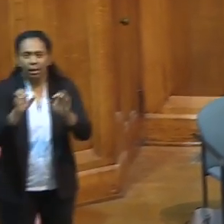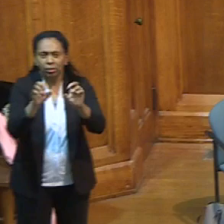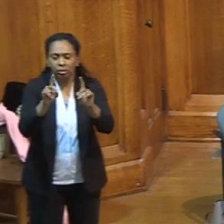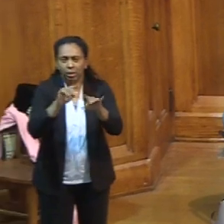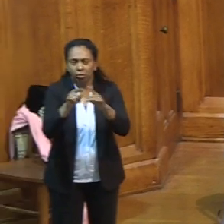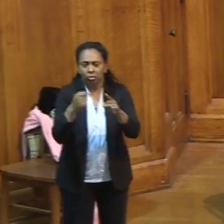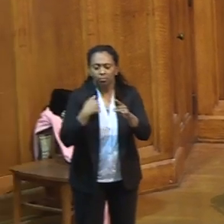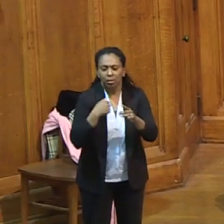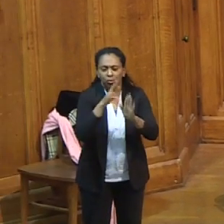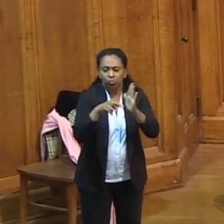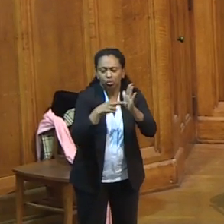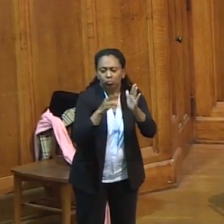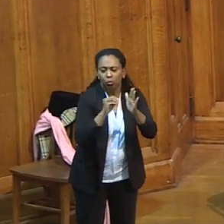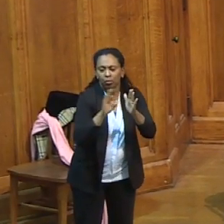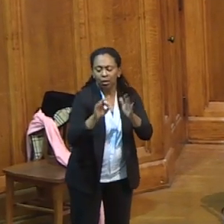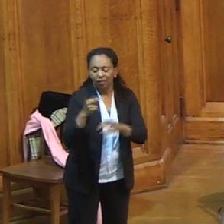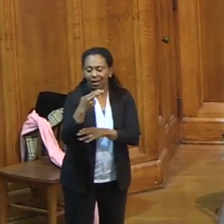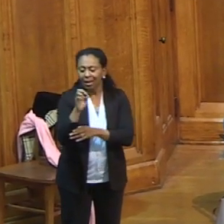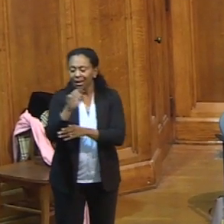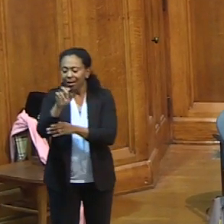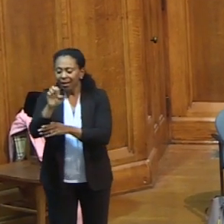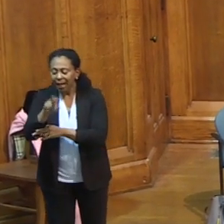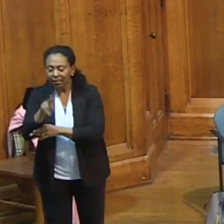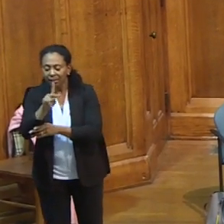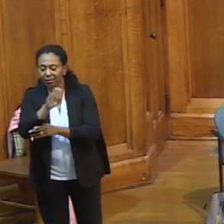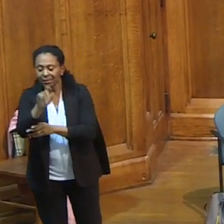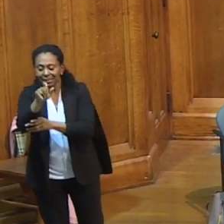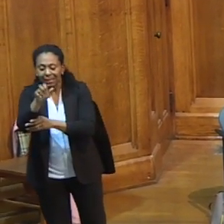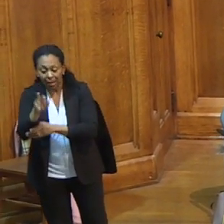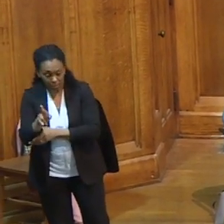was the role of Helen Keller in that story. You wanna tell a little bit about that?